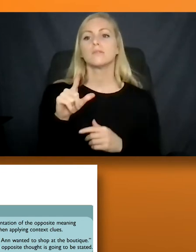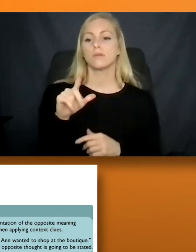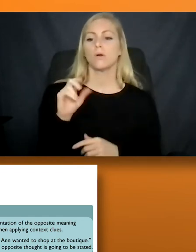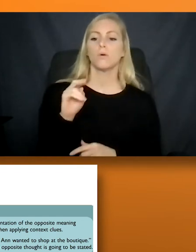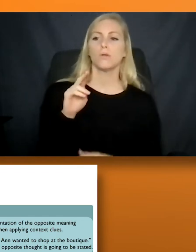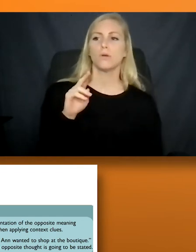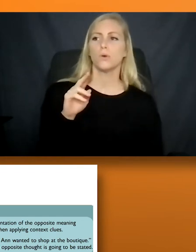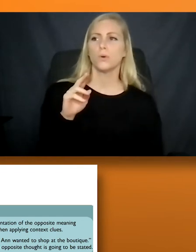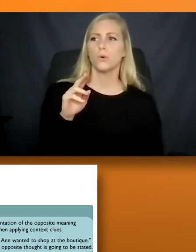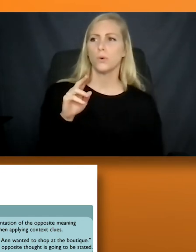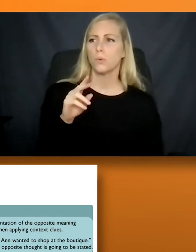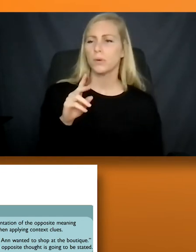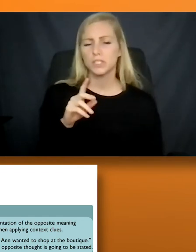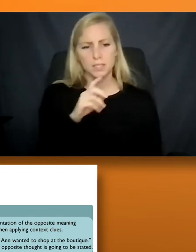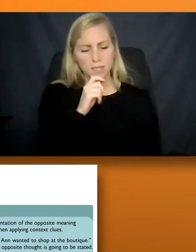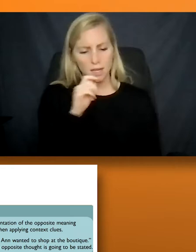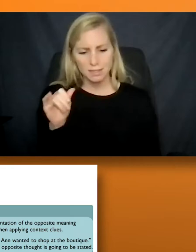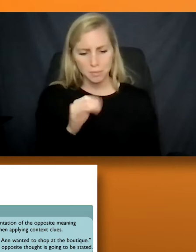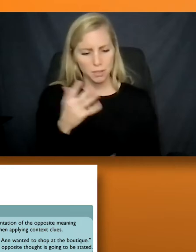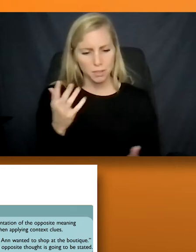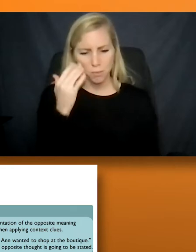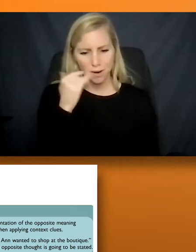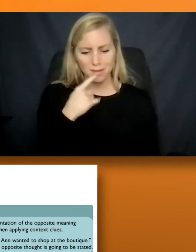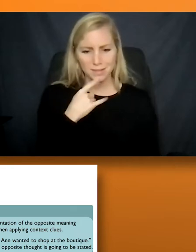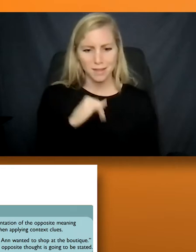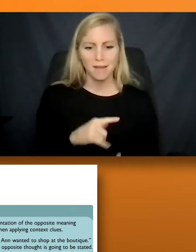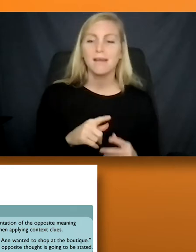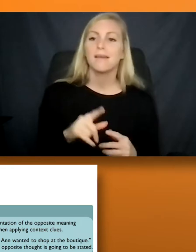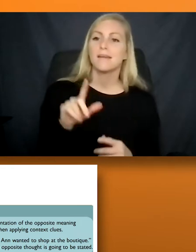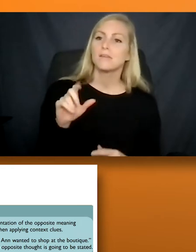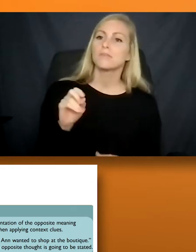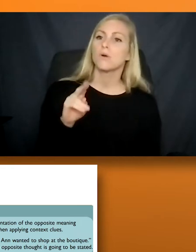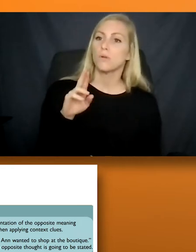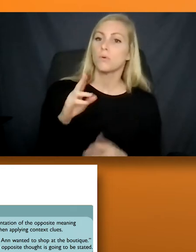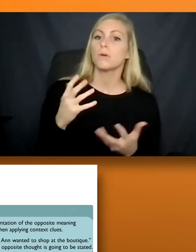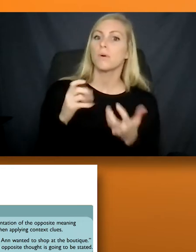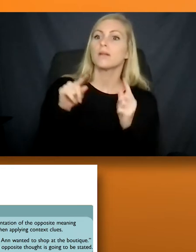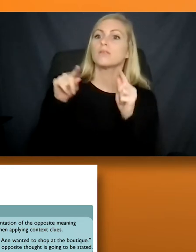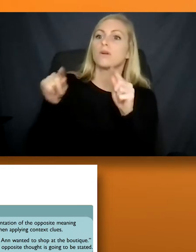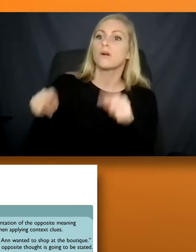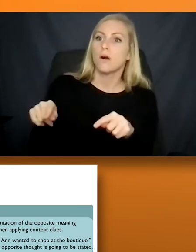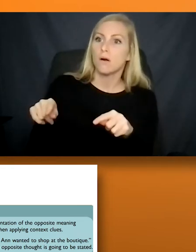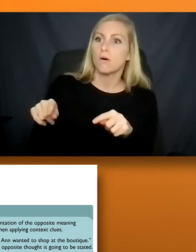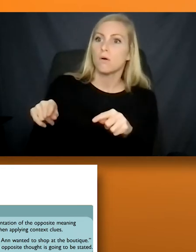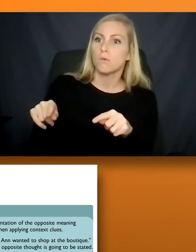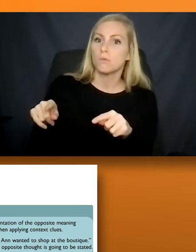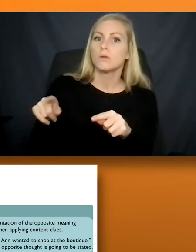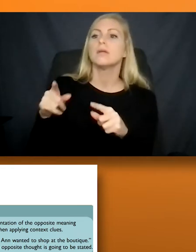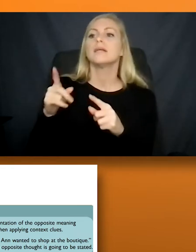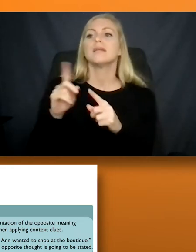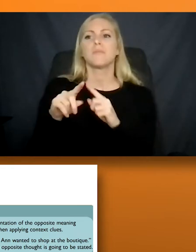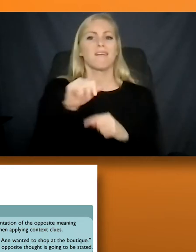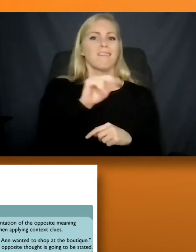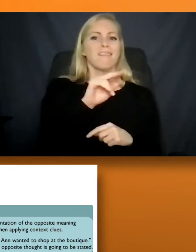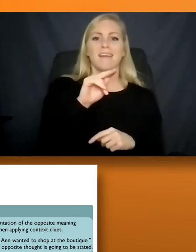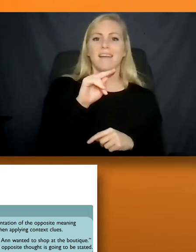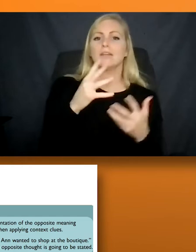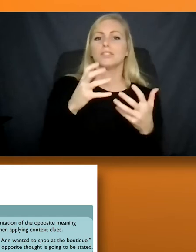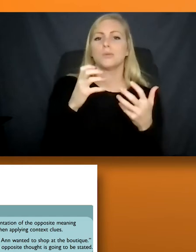"Lou,"--which is not similar. Why did I just say that? Anyway, "Lou wanted to go to the haberdashery, but Ann wanted to shop at the boutique."